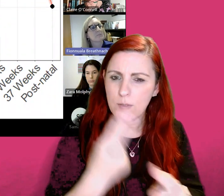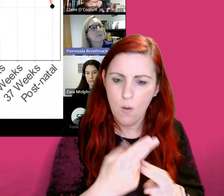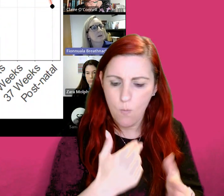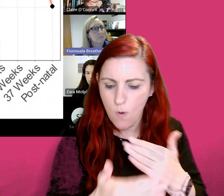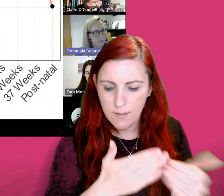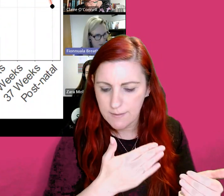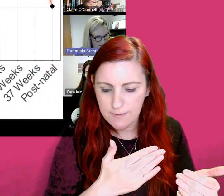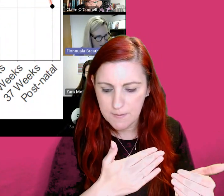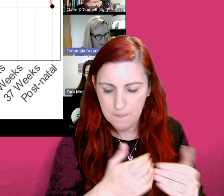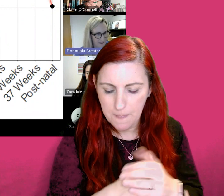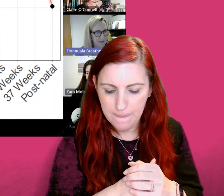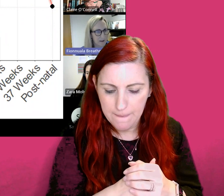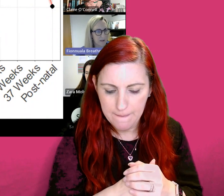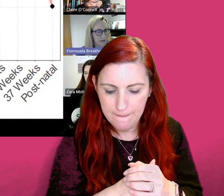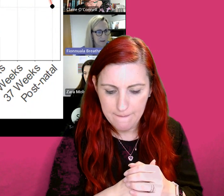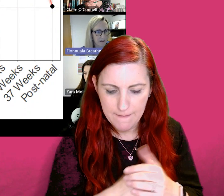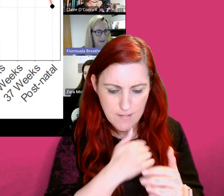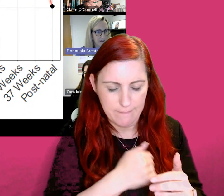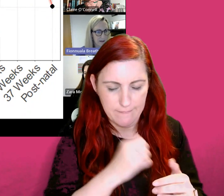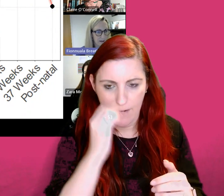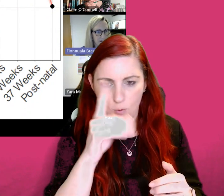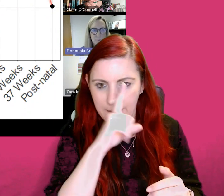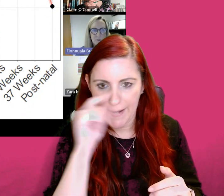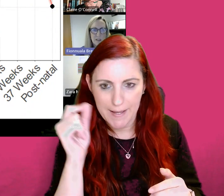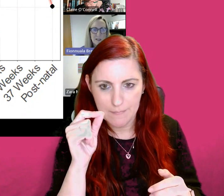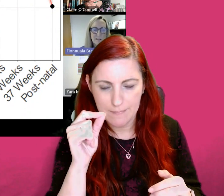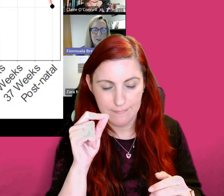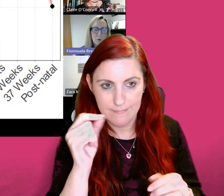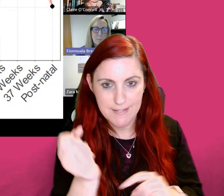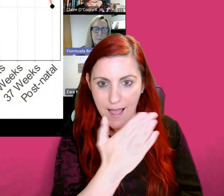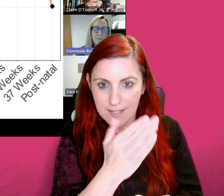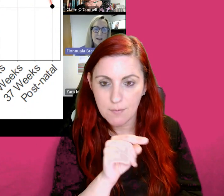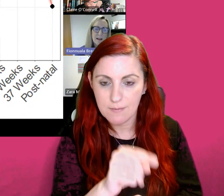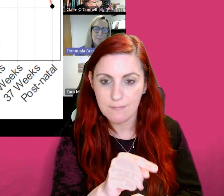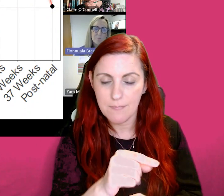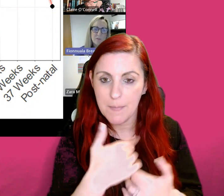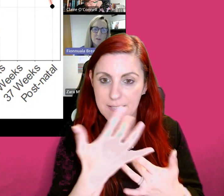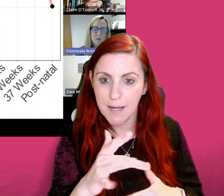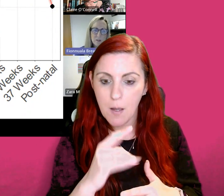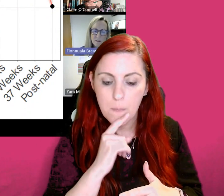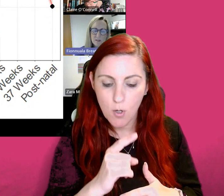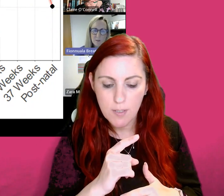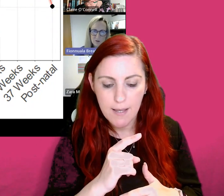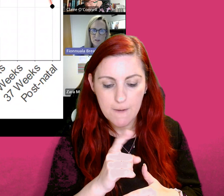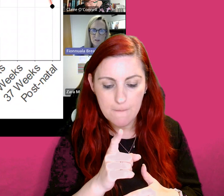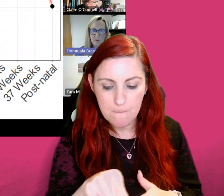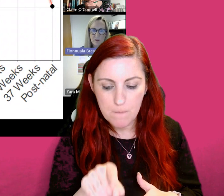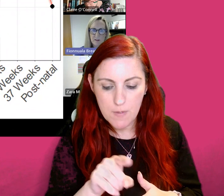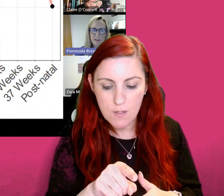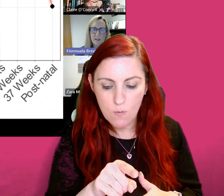a a title on this slide that's an error on my part but so so um we didn't demonstrate a difference